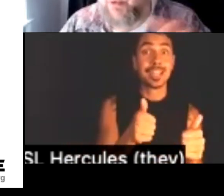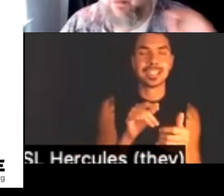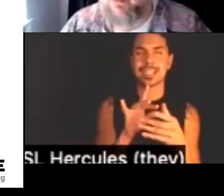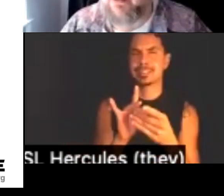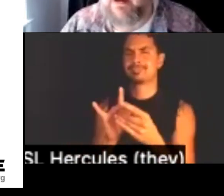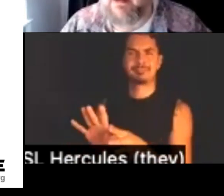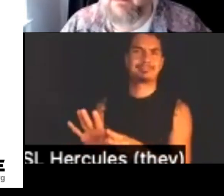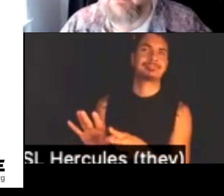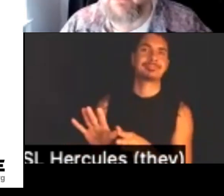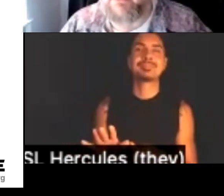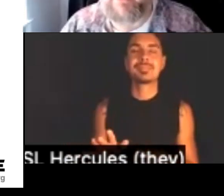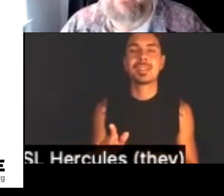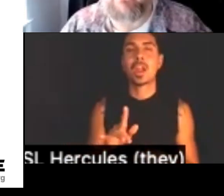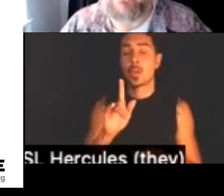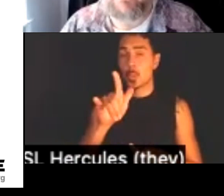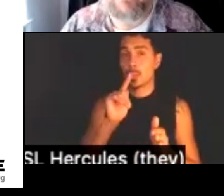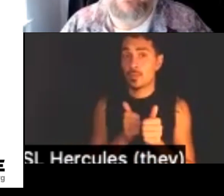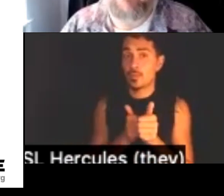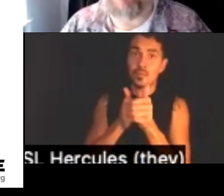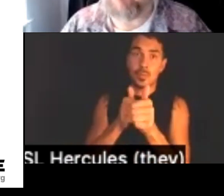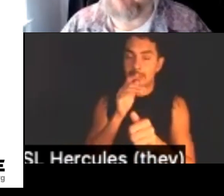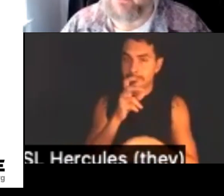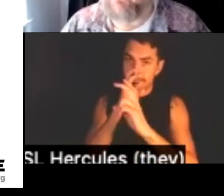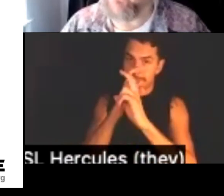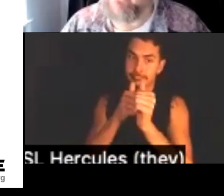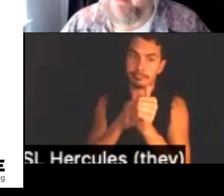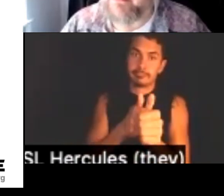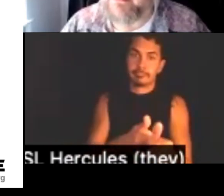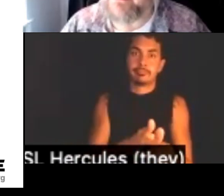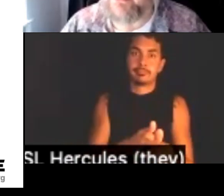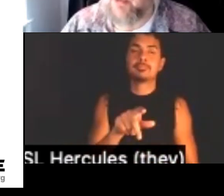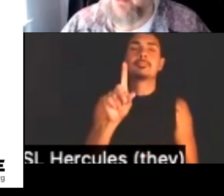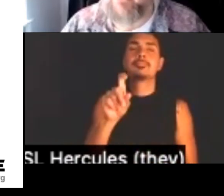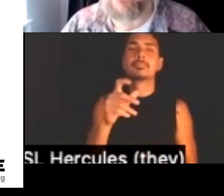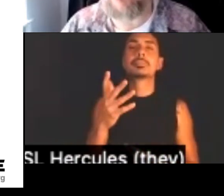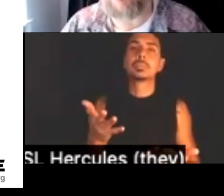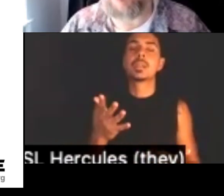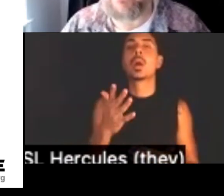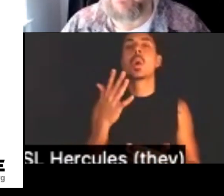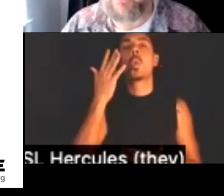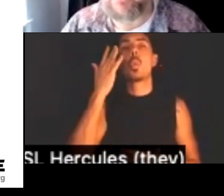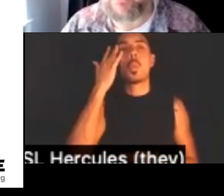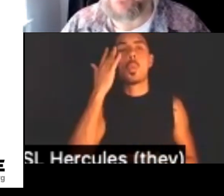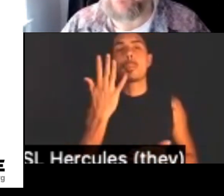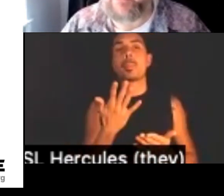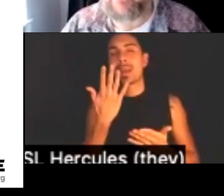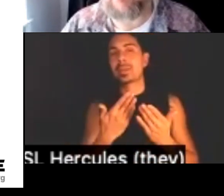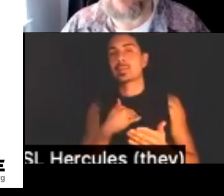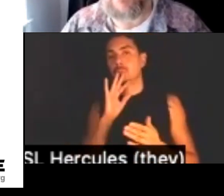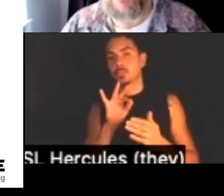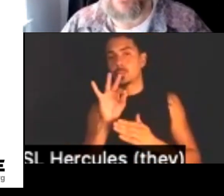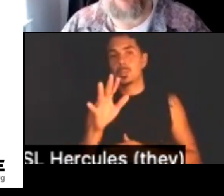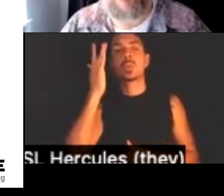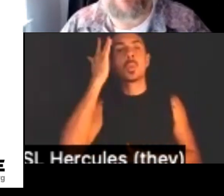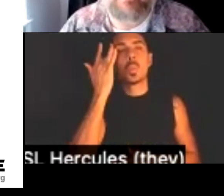And we will talk a little bit about why we might need to know about the WPATH Standards of Care and why